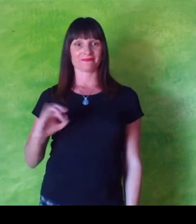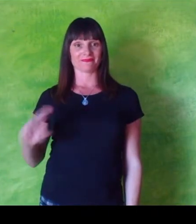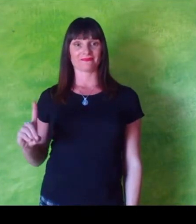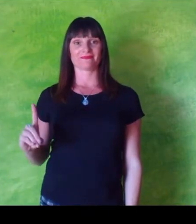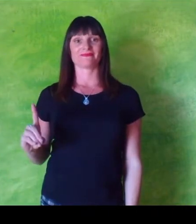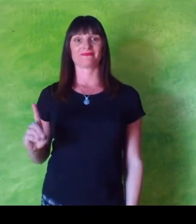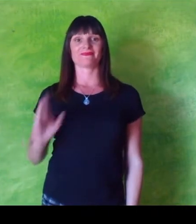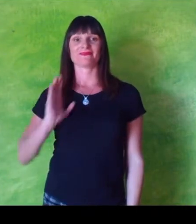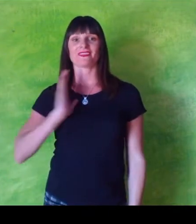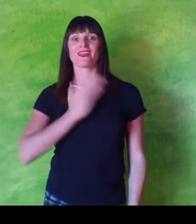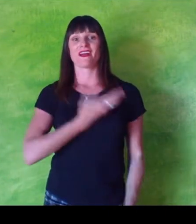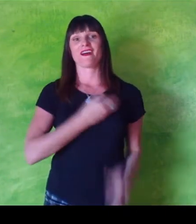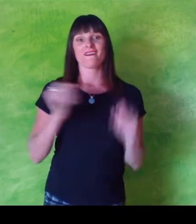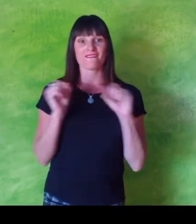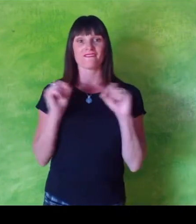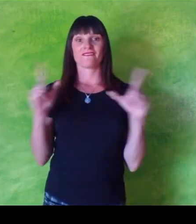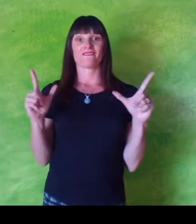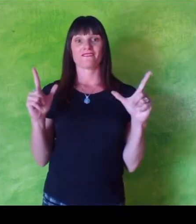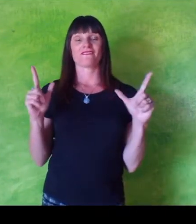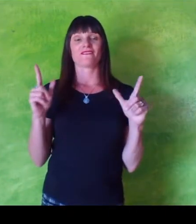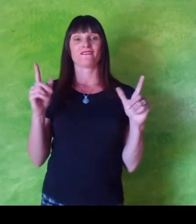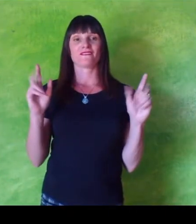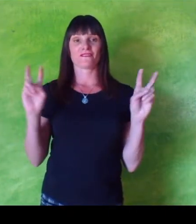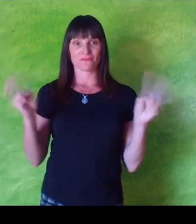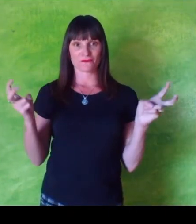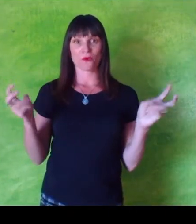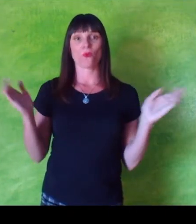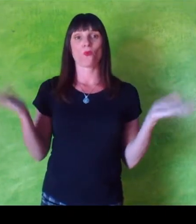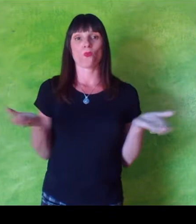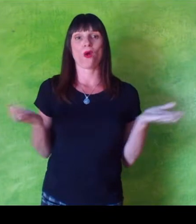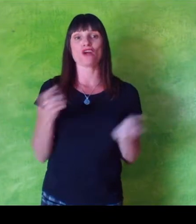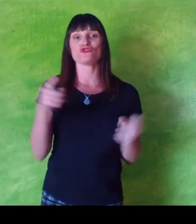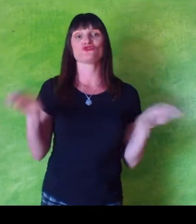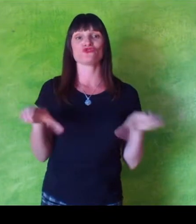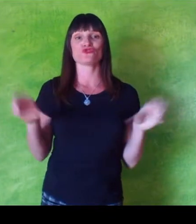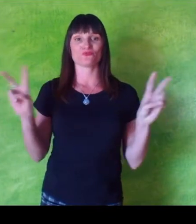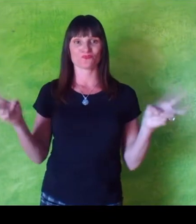This is "What You Do". Today we are going to be making Kaiser rolls and we're making